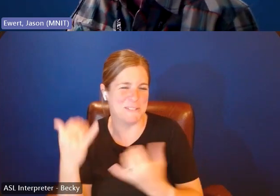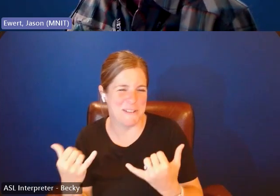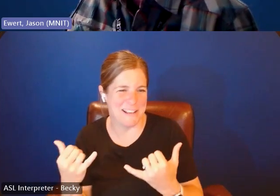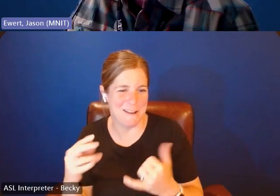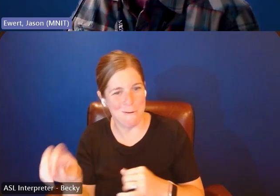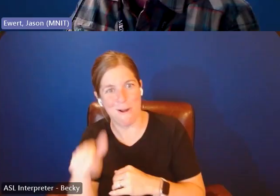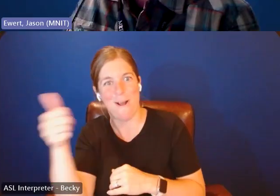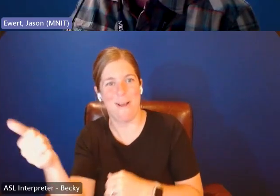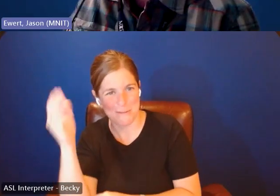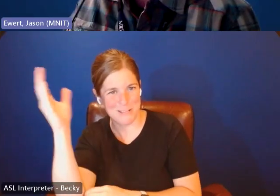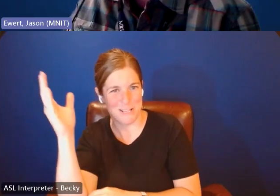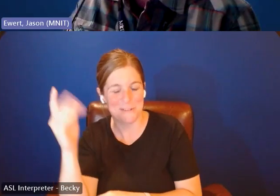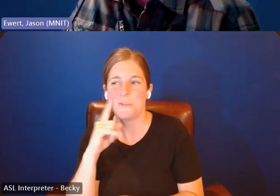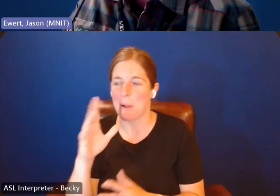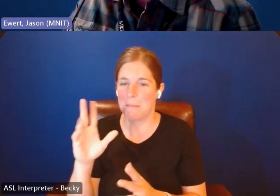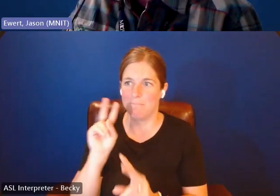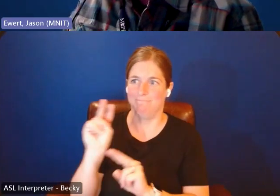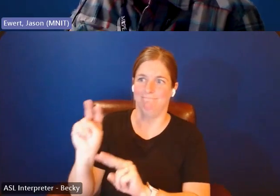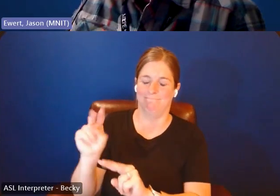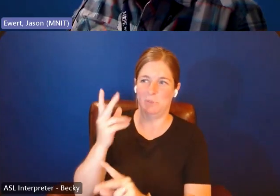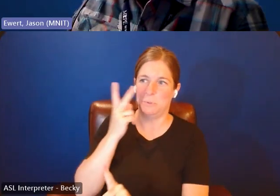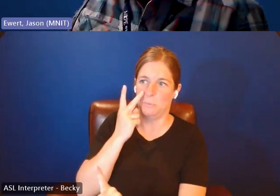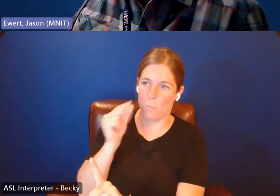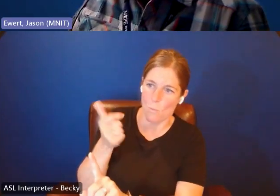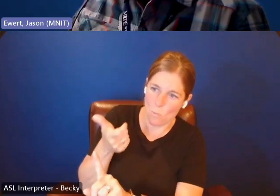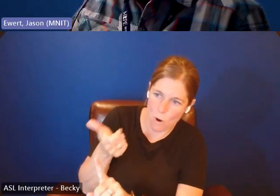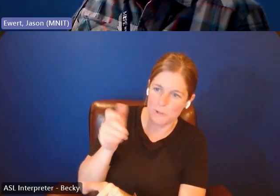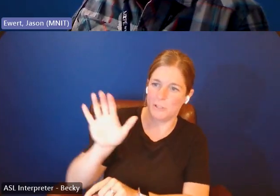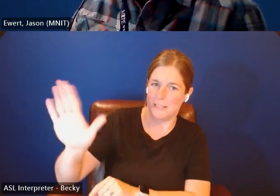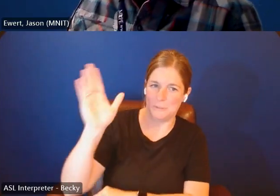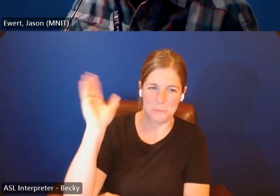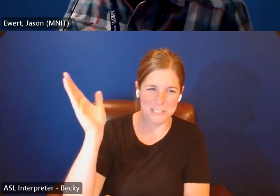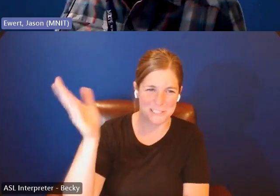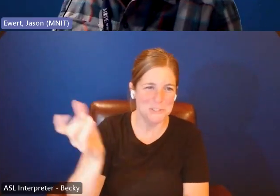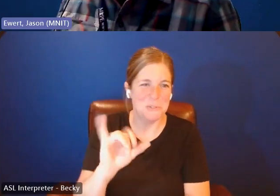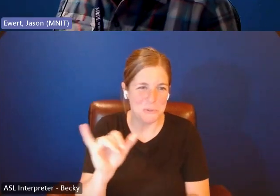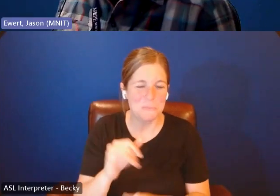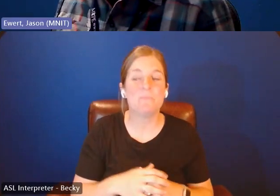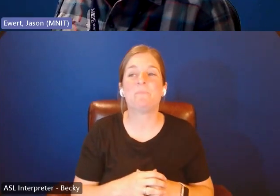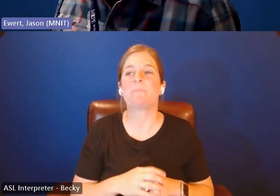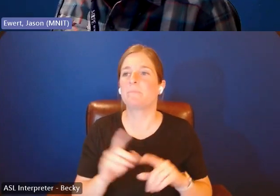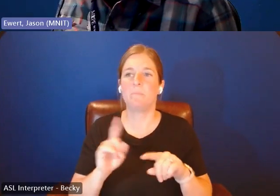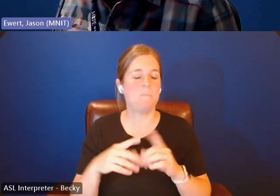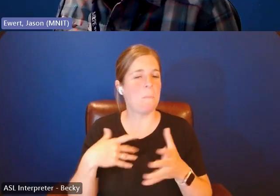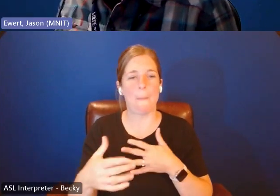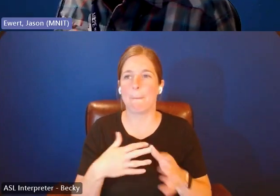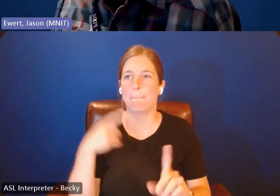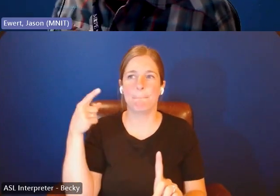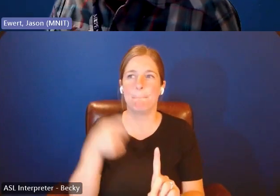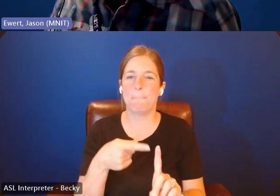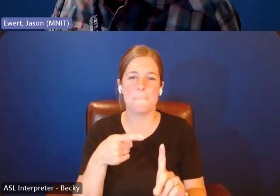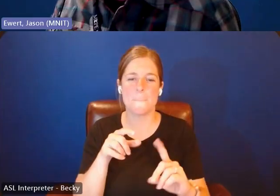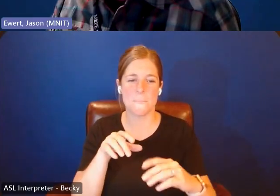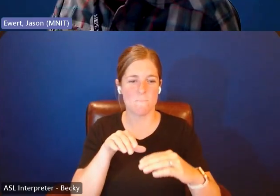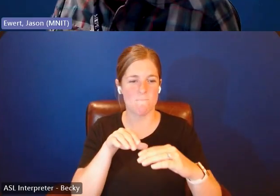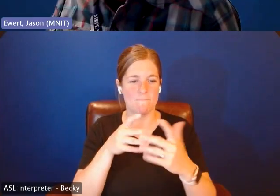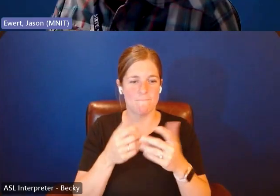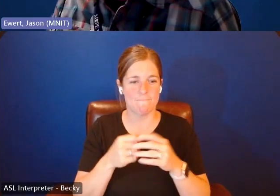So I'm looking forward to seeing his presentation as well. But what accessibility premise is